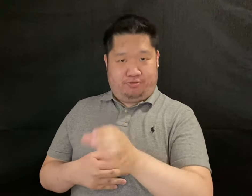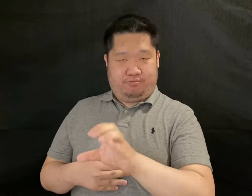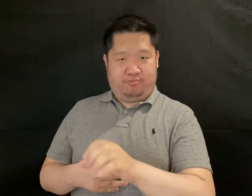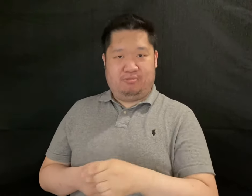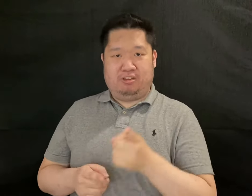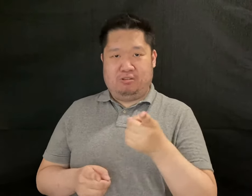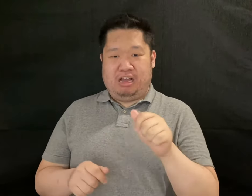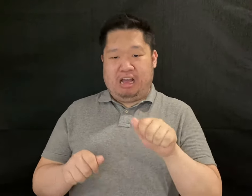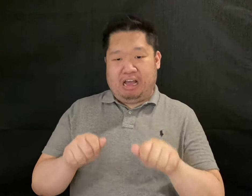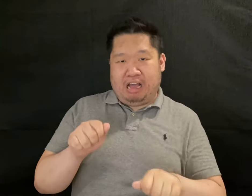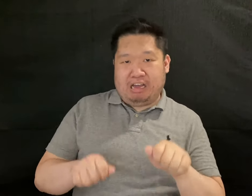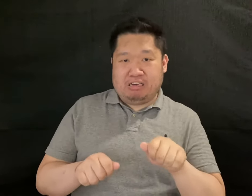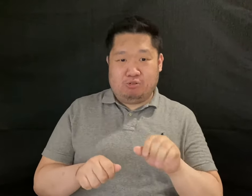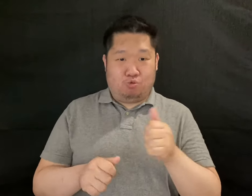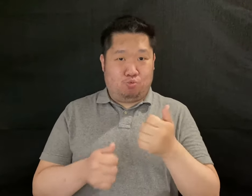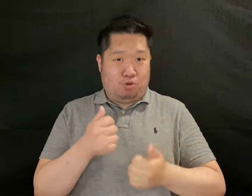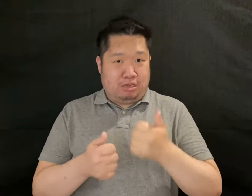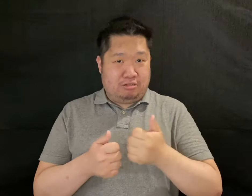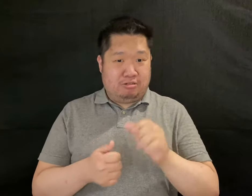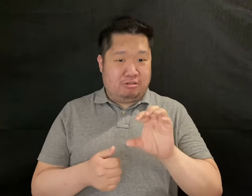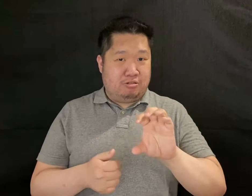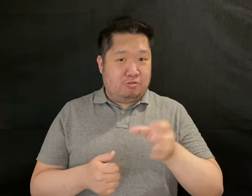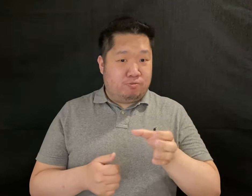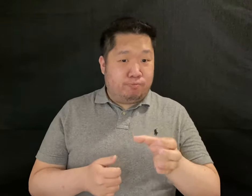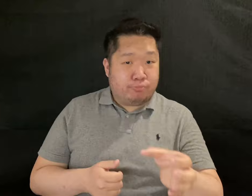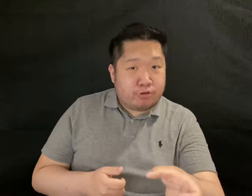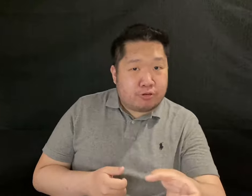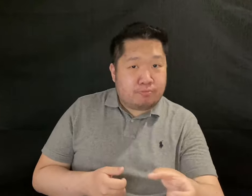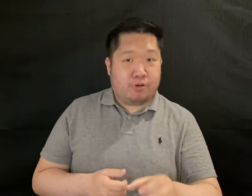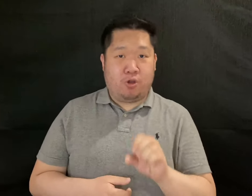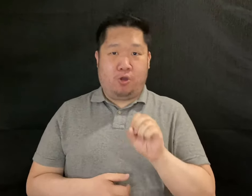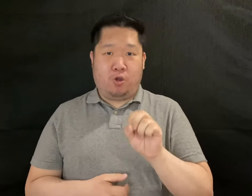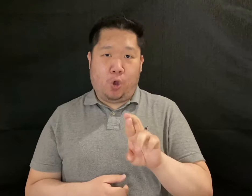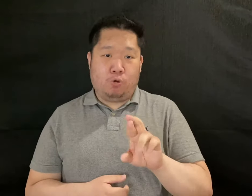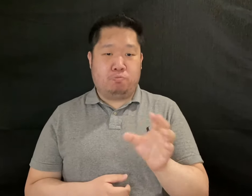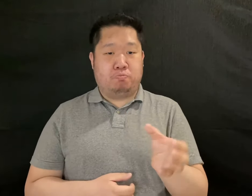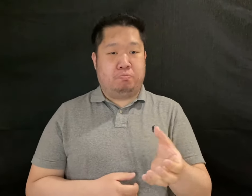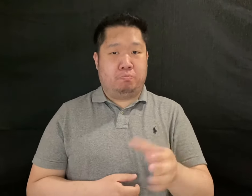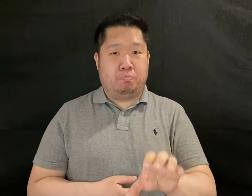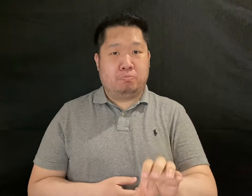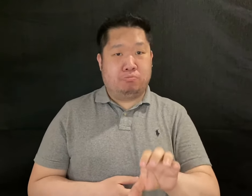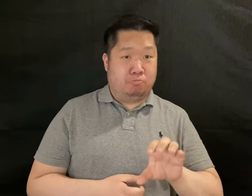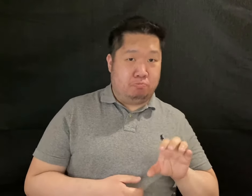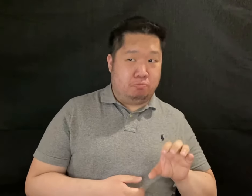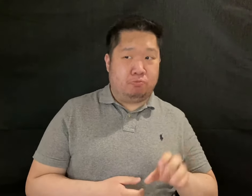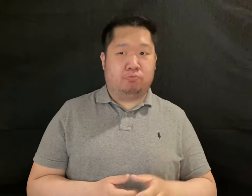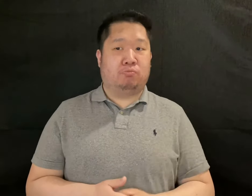what do you expect? Do you twist by pushing or pulling doors?